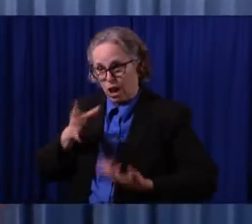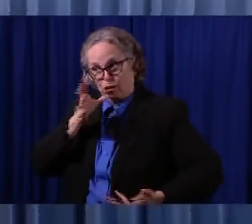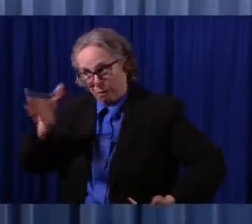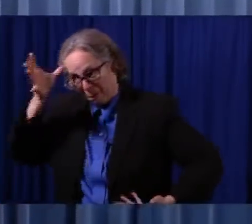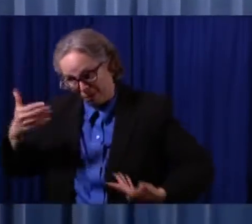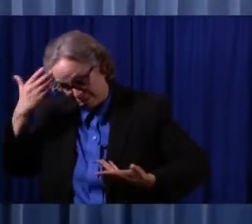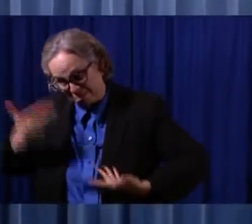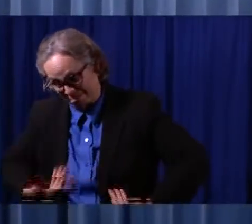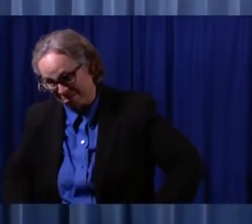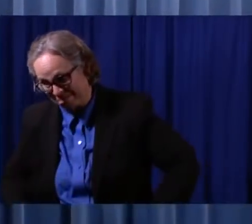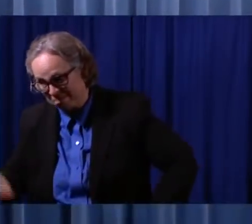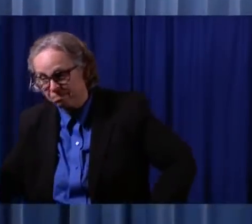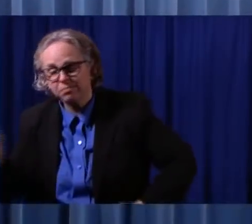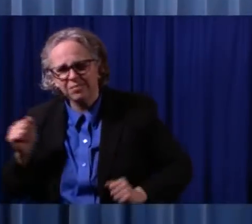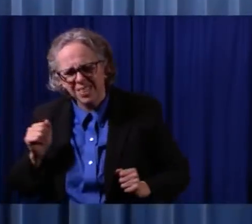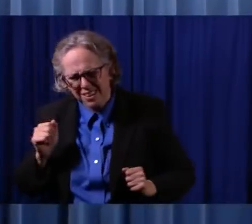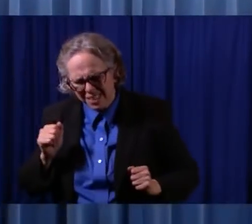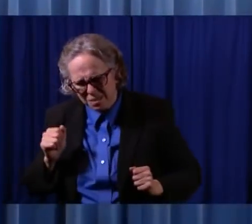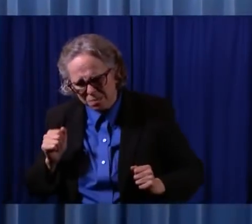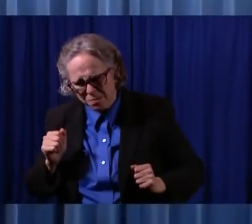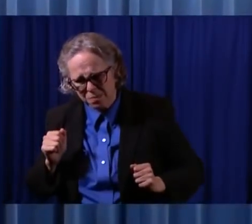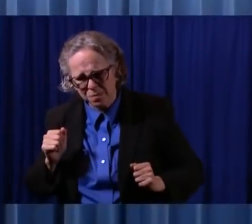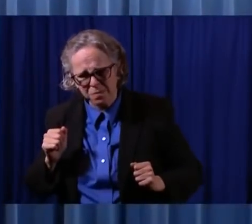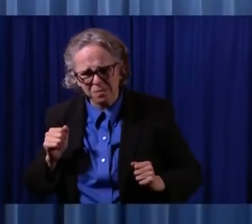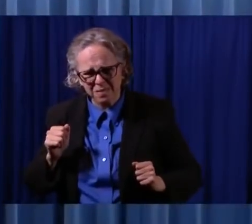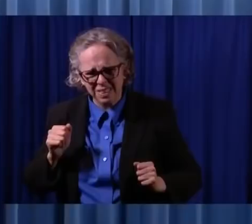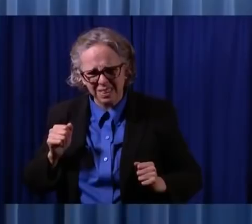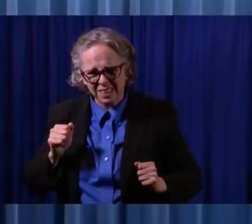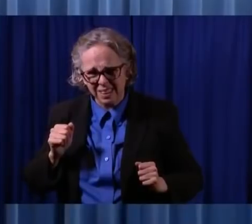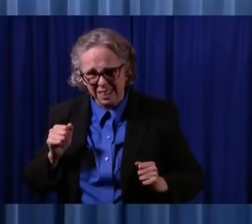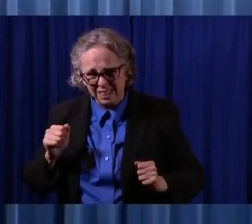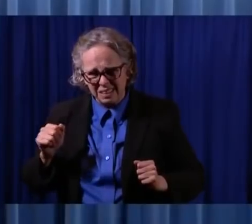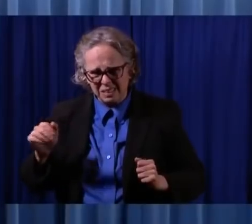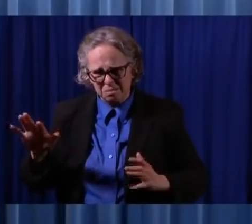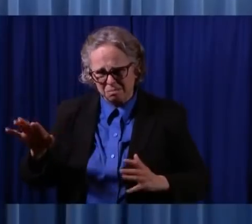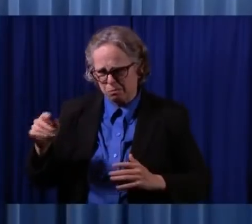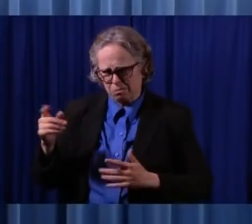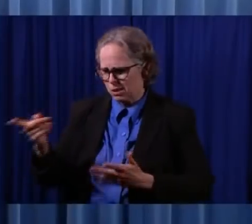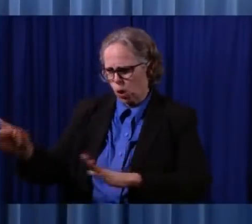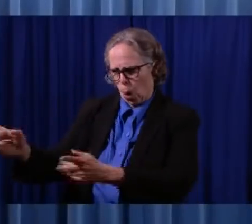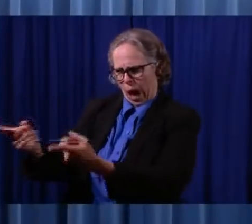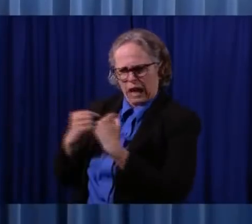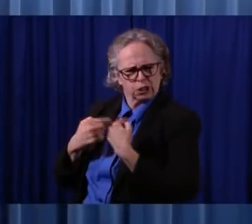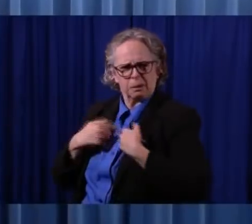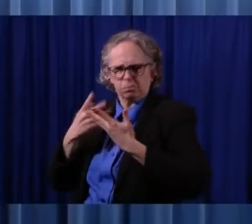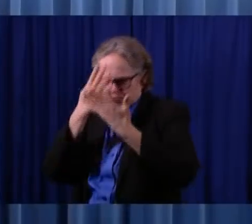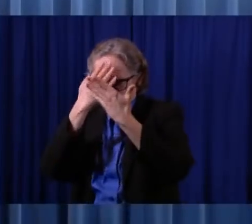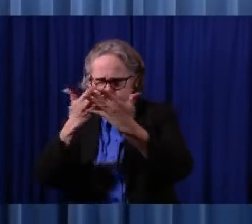WITH COVID-19. DR., AS A PARENT AND NOW